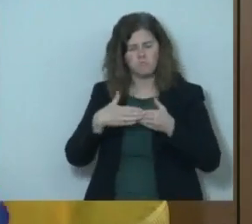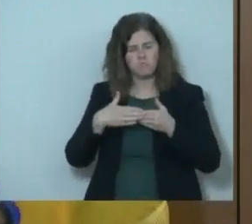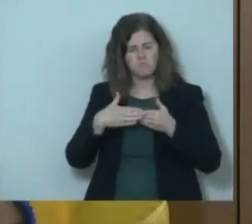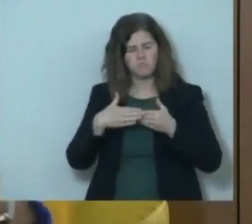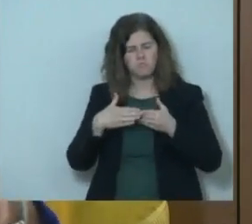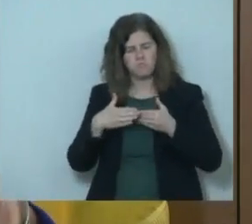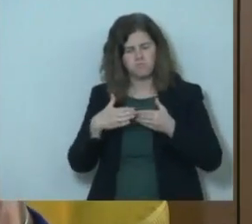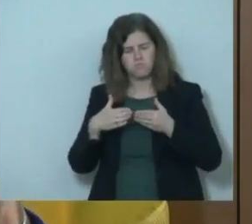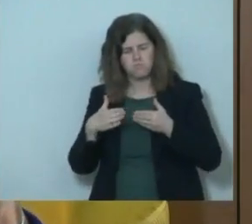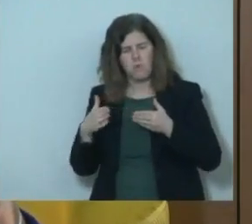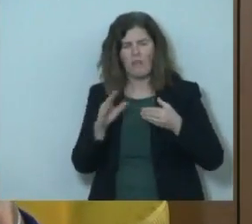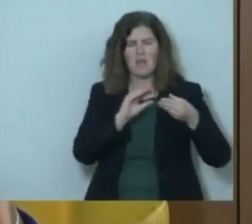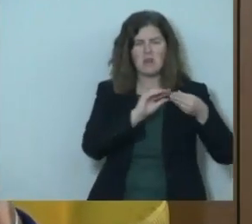MAKING IT SLOW AND STEADY.